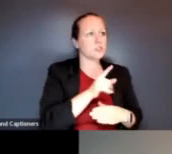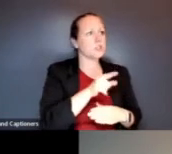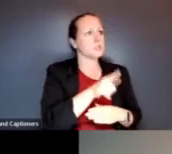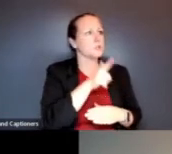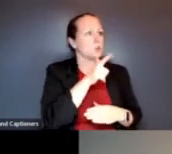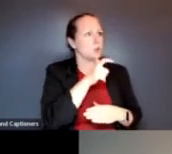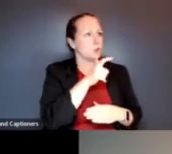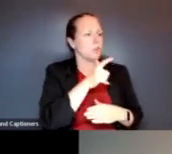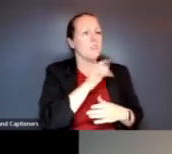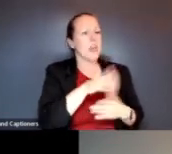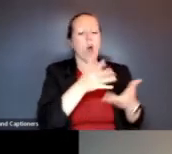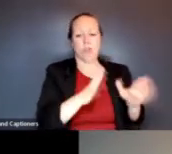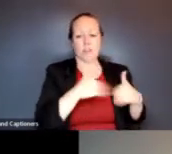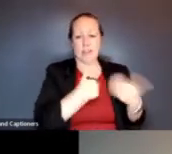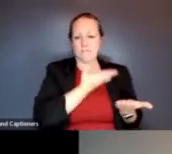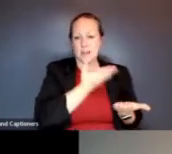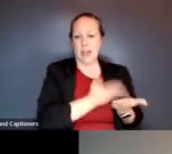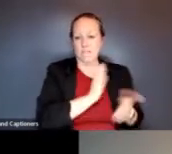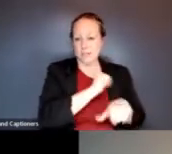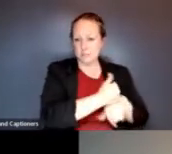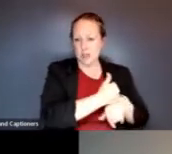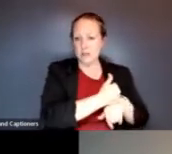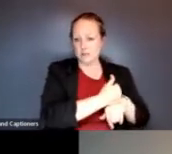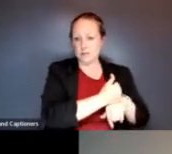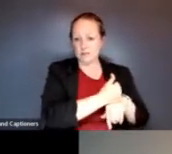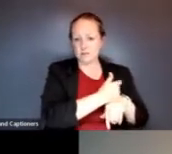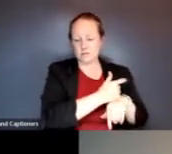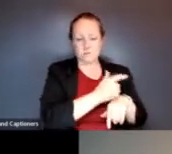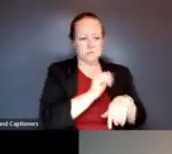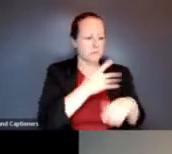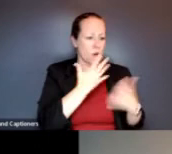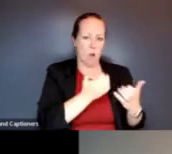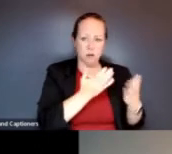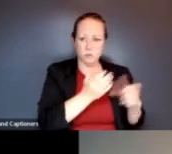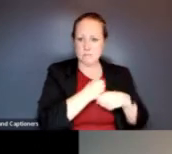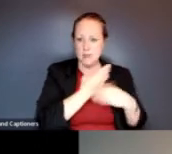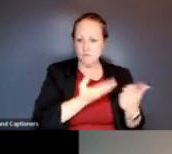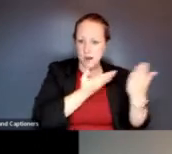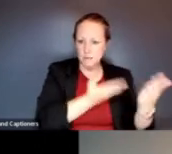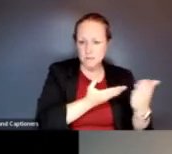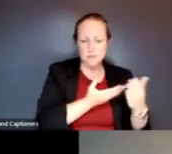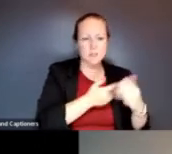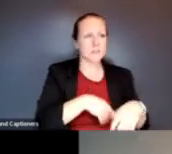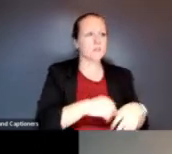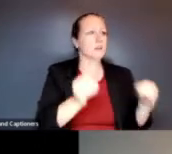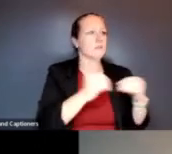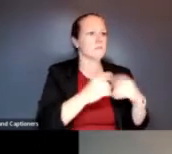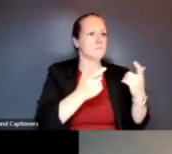an evidence based if I wanted to make a recommendation, at a larger scale to an organization,